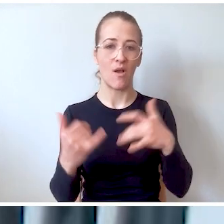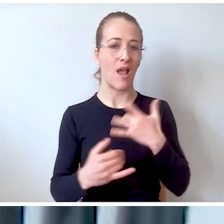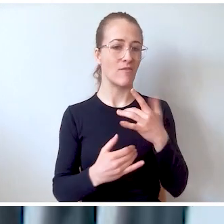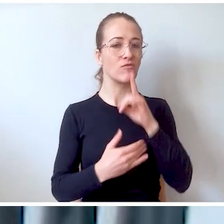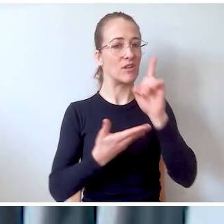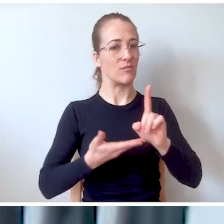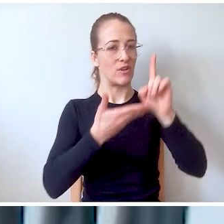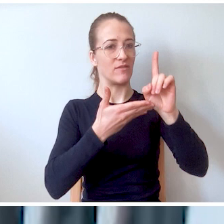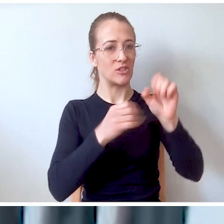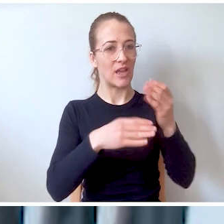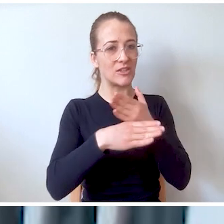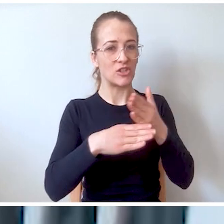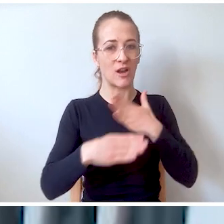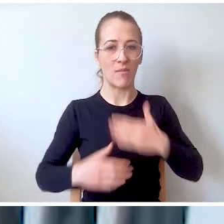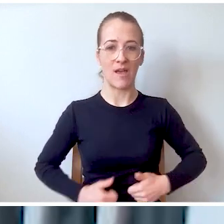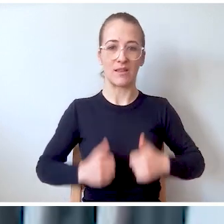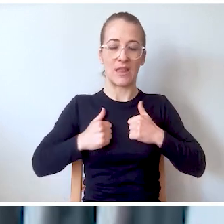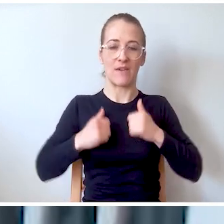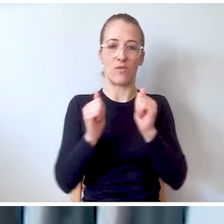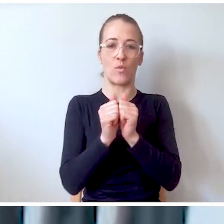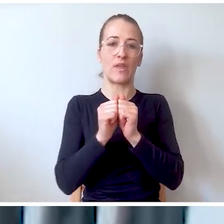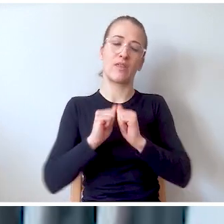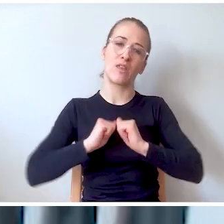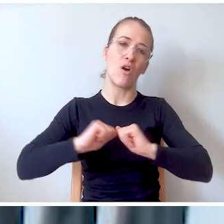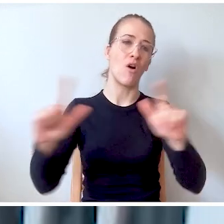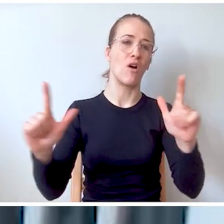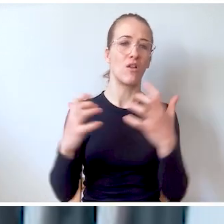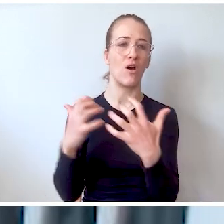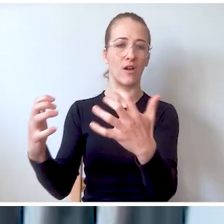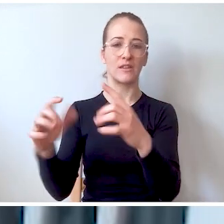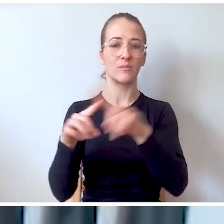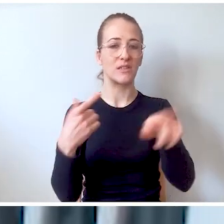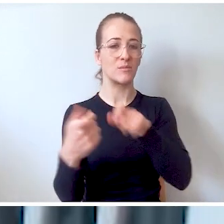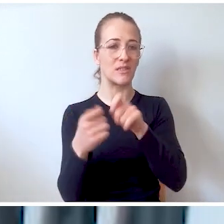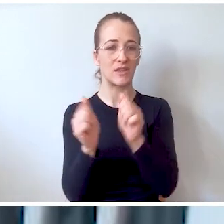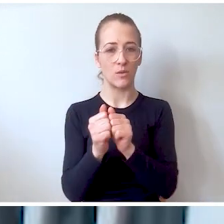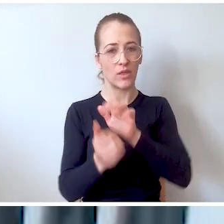to be able to share my life with all audiences, but particularly with your audience.